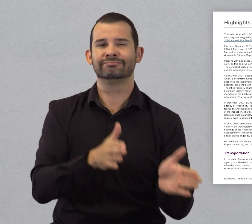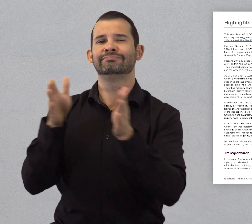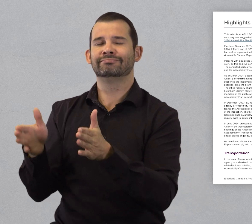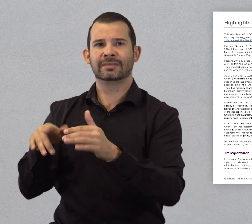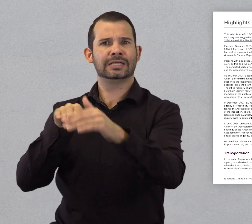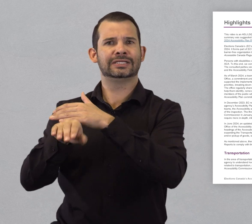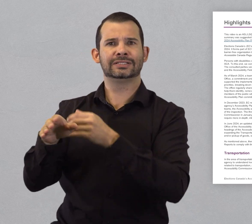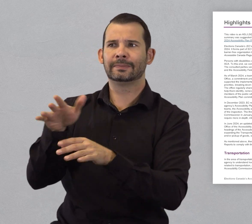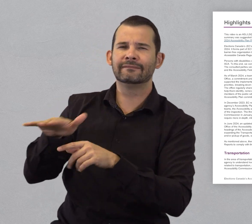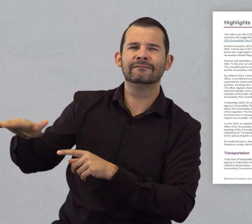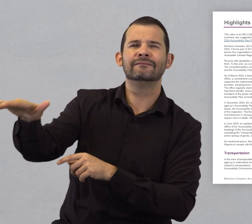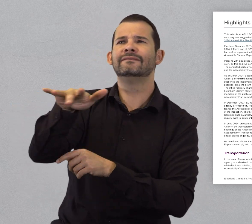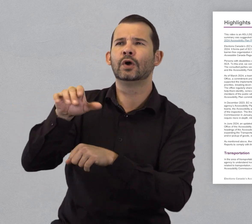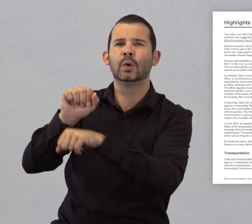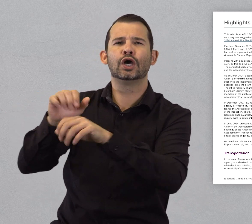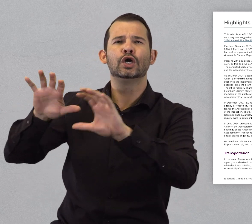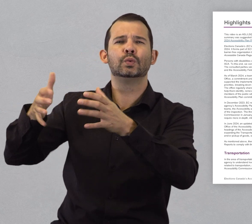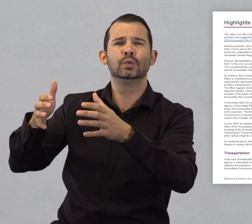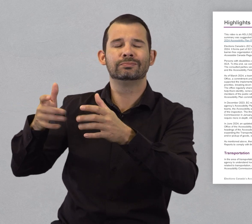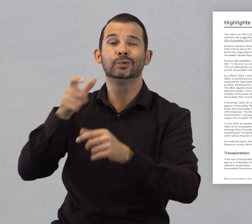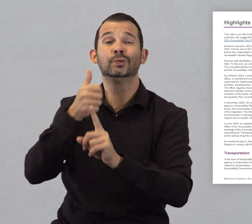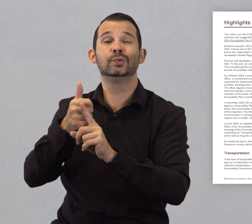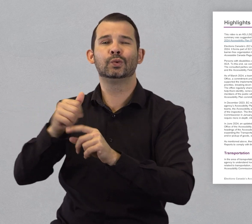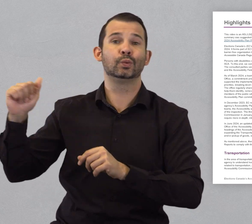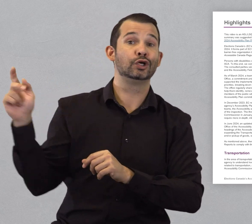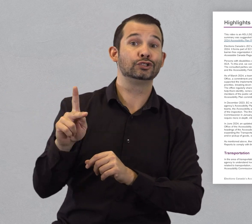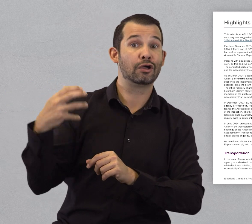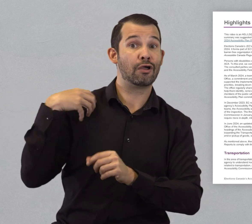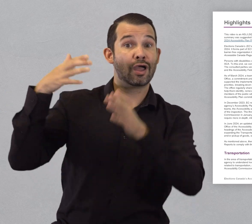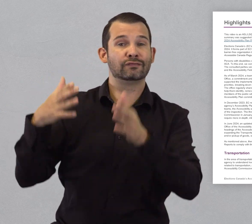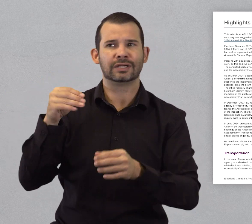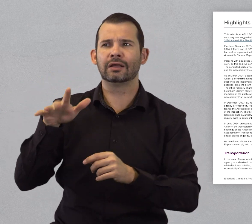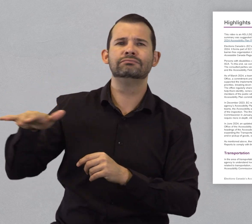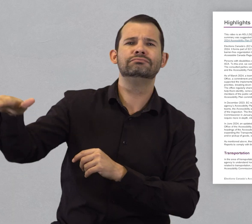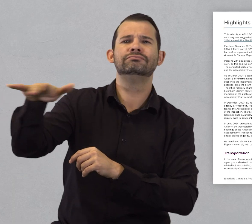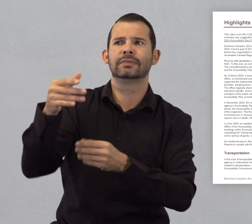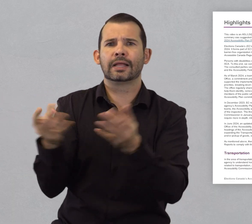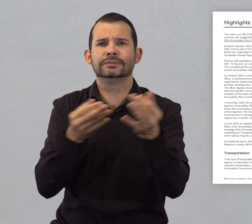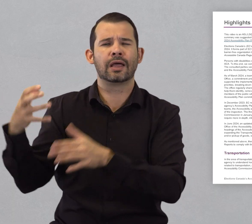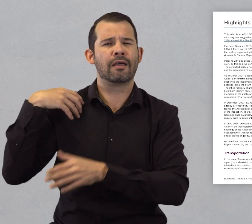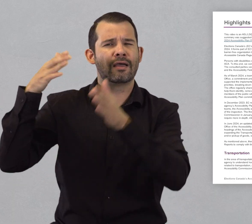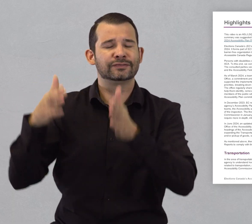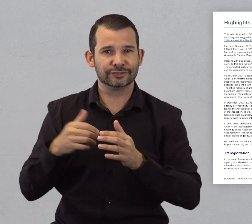Accessibility Field Working Group (Returning Officers and Field Liaison Officers).